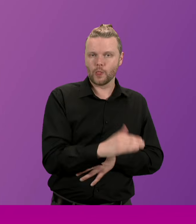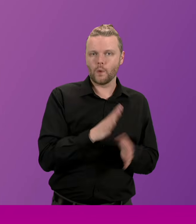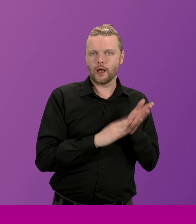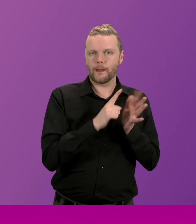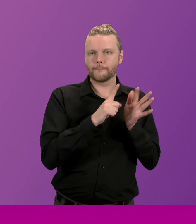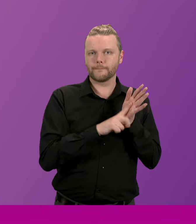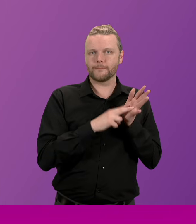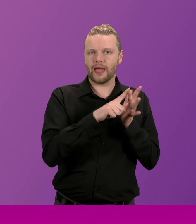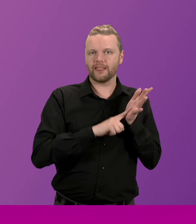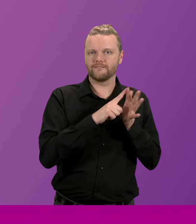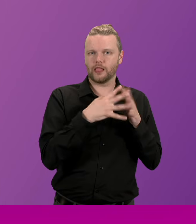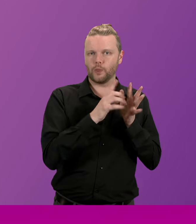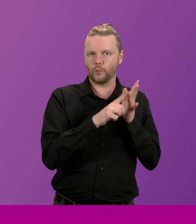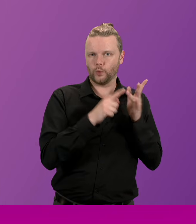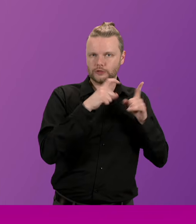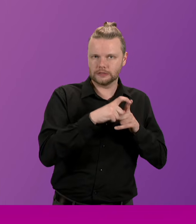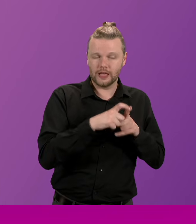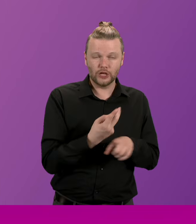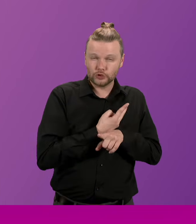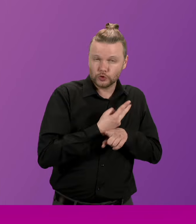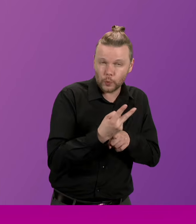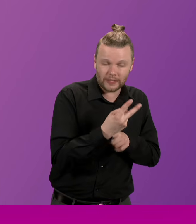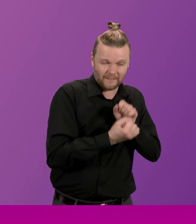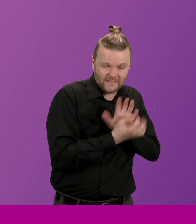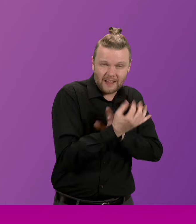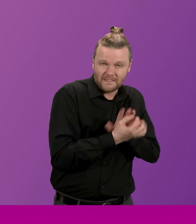in my constituency, which burned for two weeks. The conditions were intolerable for local people,